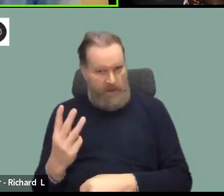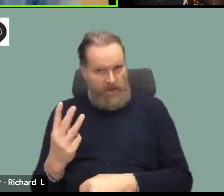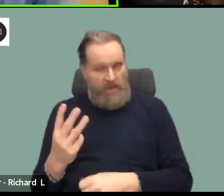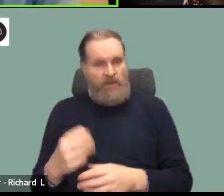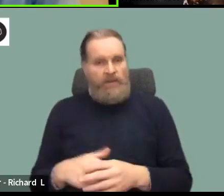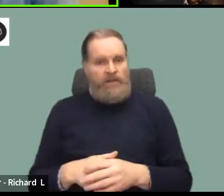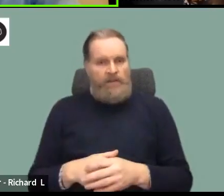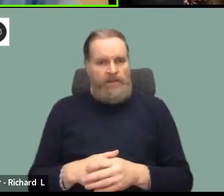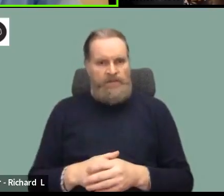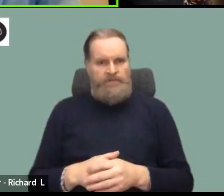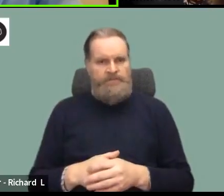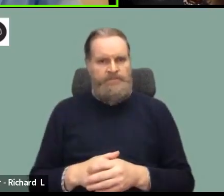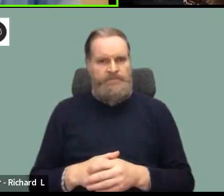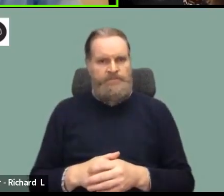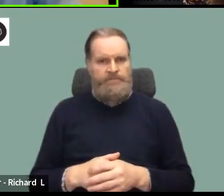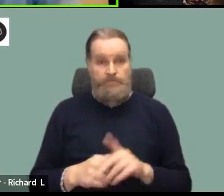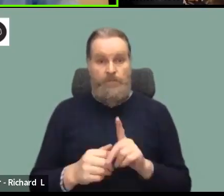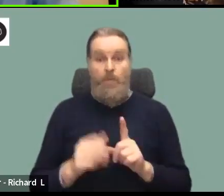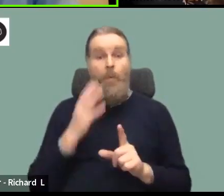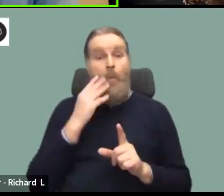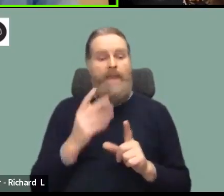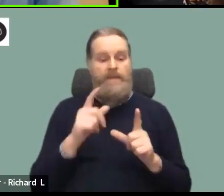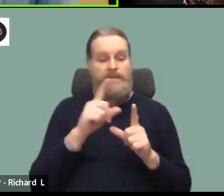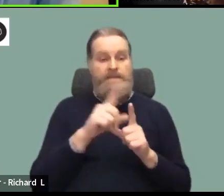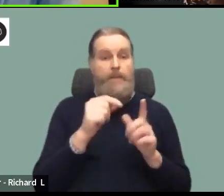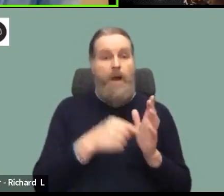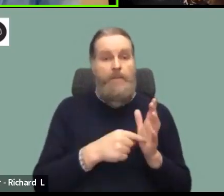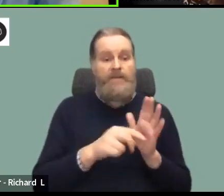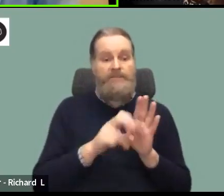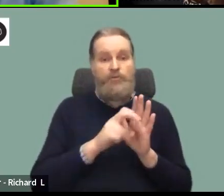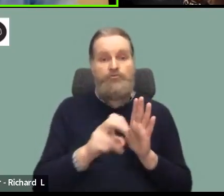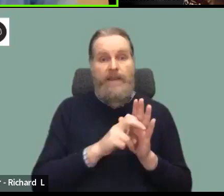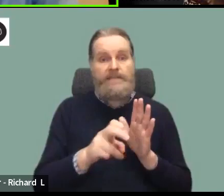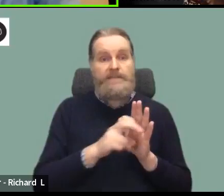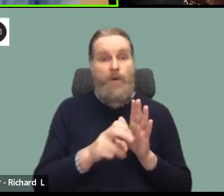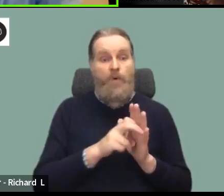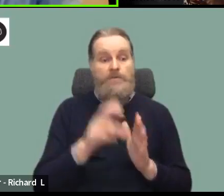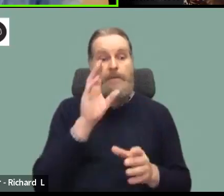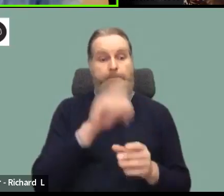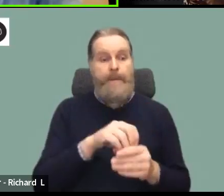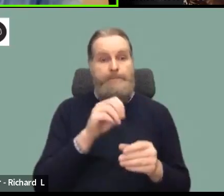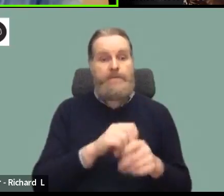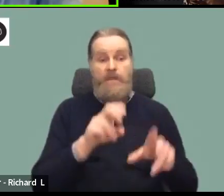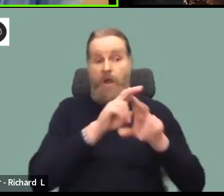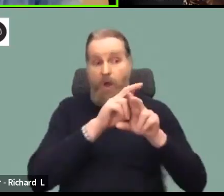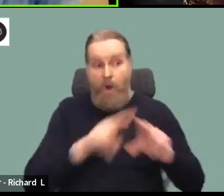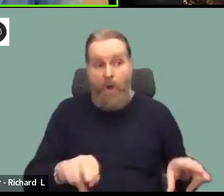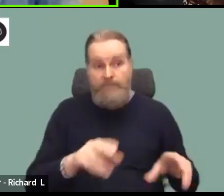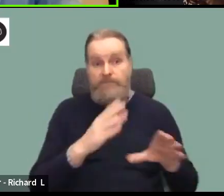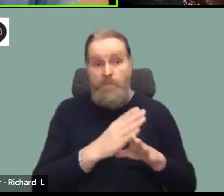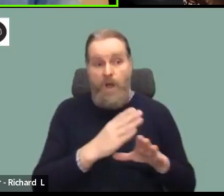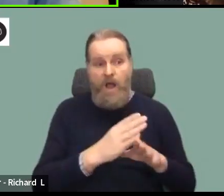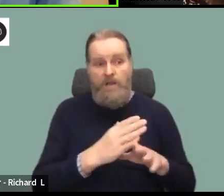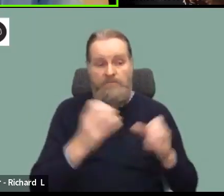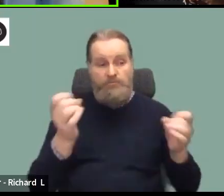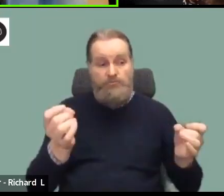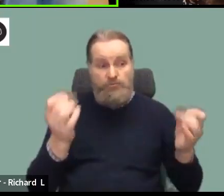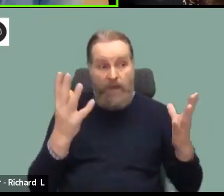talking to Unions and I can tell you that when the department for. transfer transport members come transport members come out on members come out on strike and there will be lots of them over there will be lots of them over the next month.